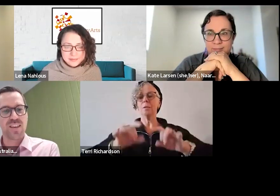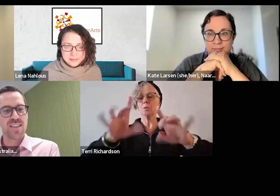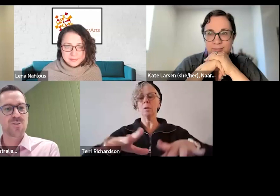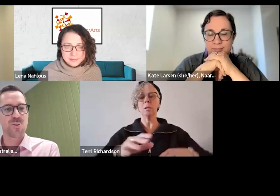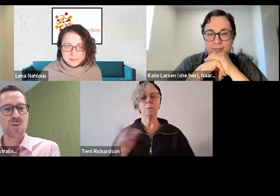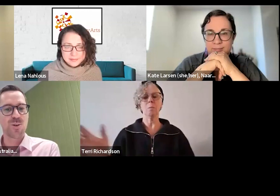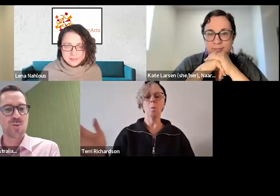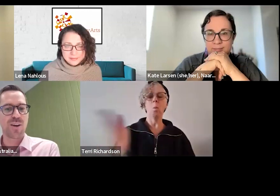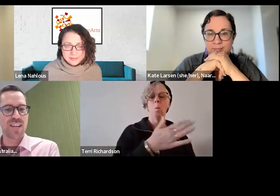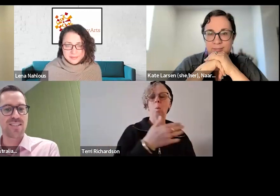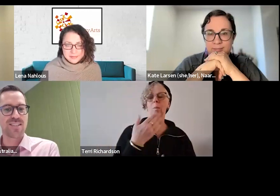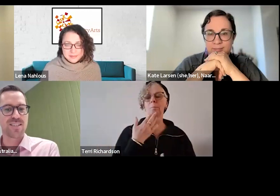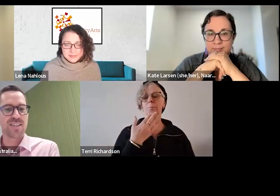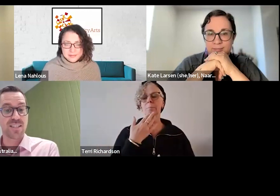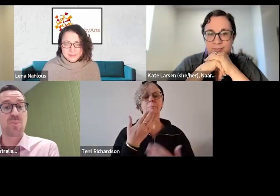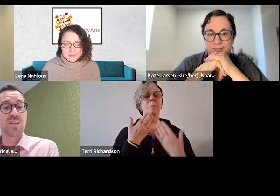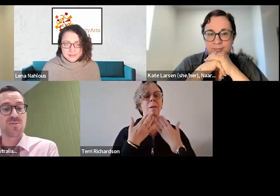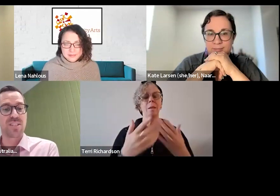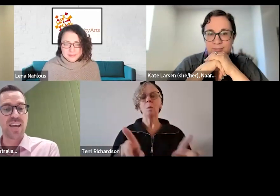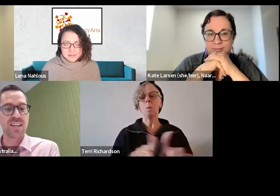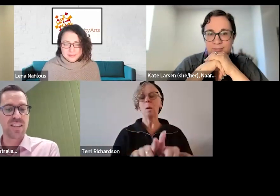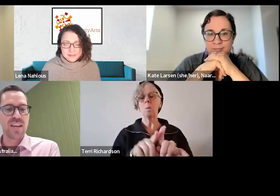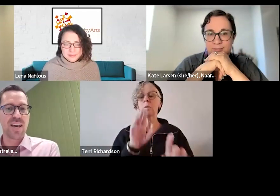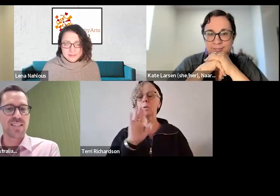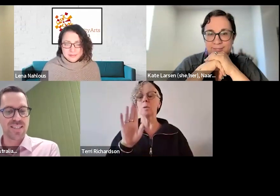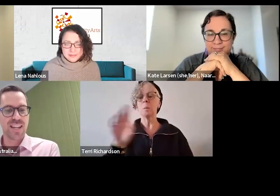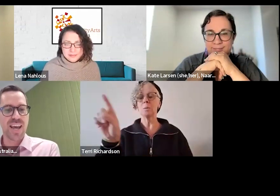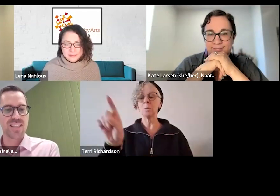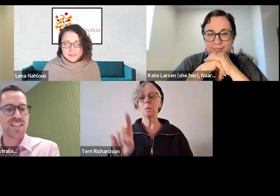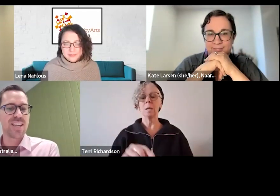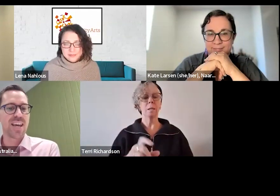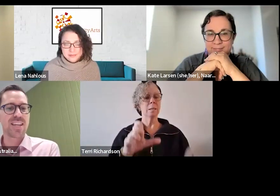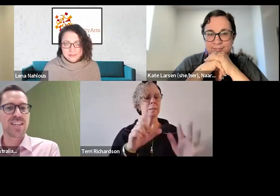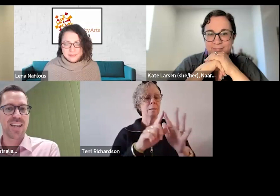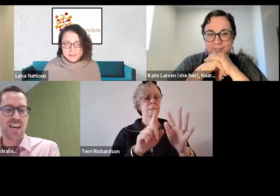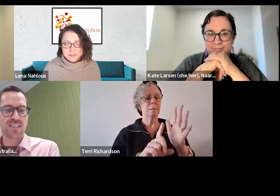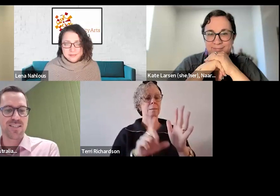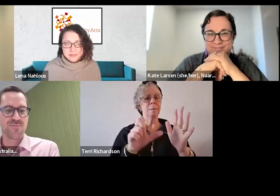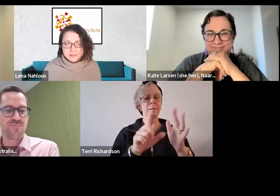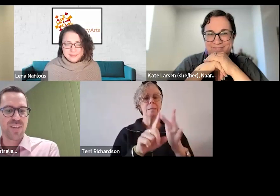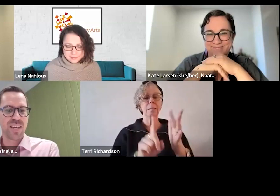Thanks also to our guest speakers for today Cecilia Anthony and Kate Larsen.